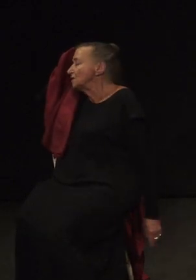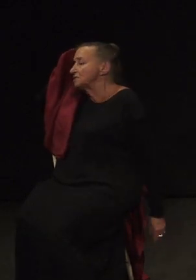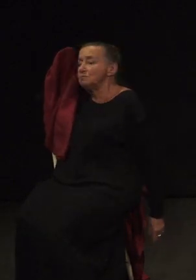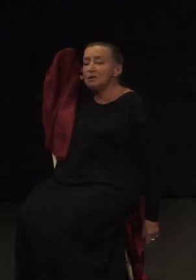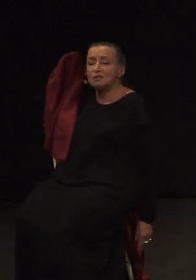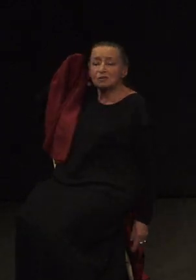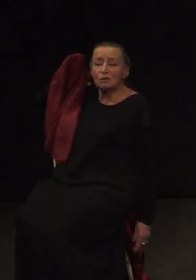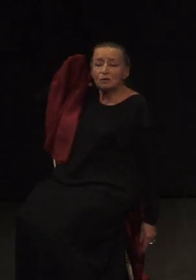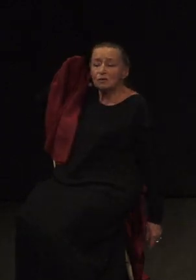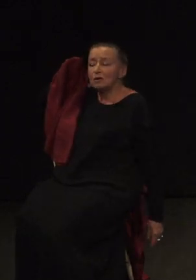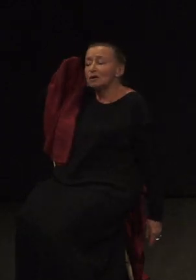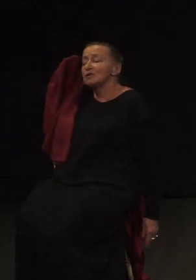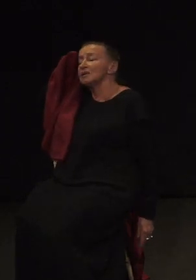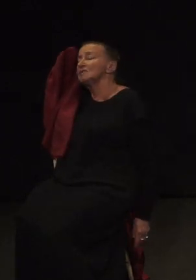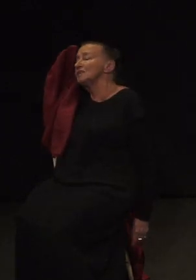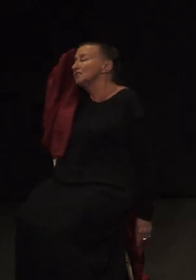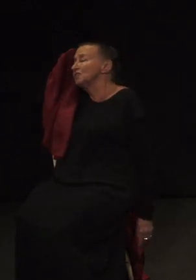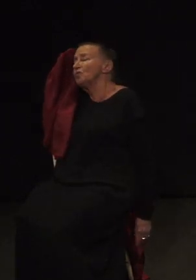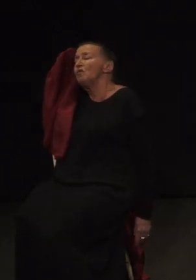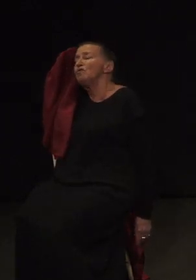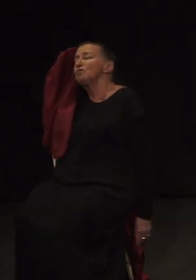at bowl or beer,